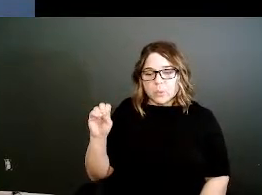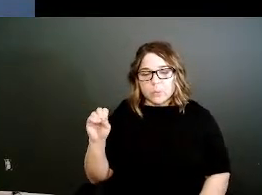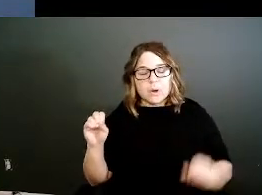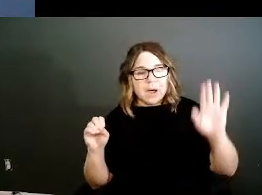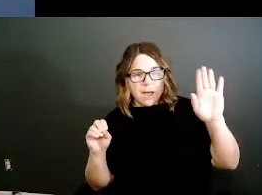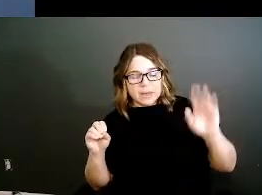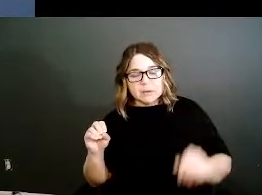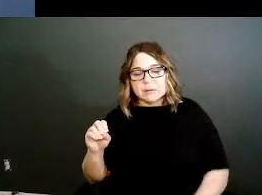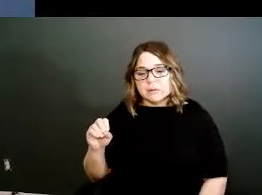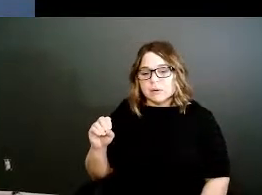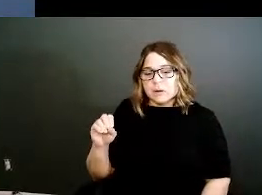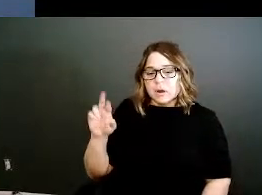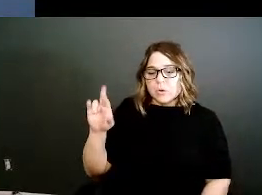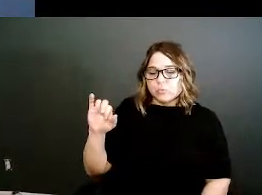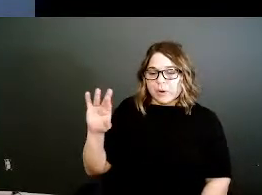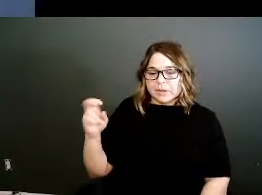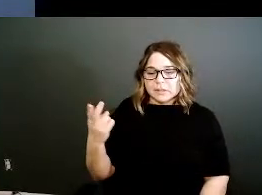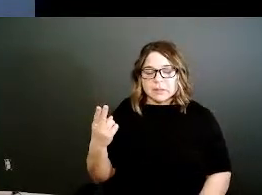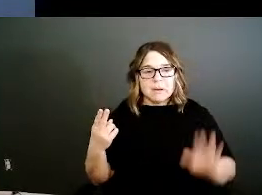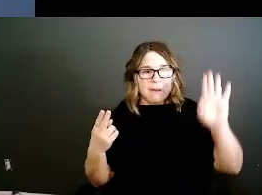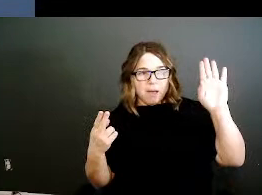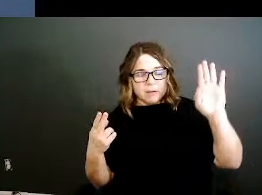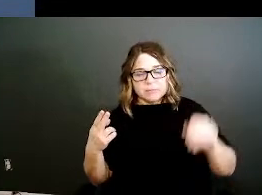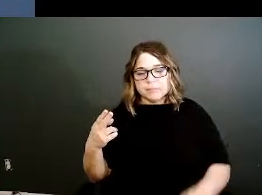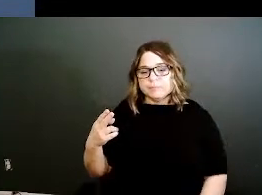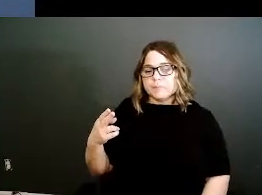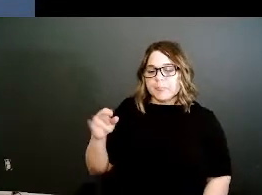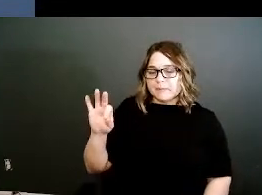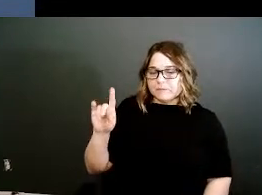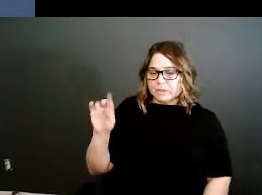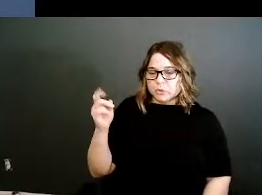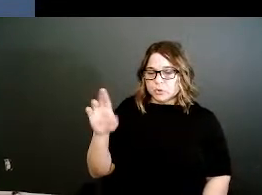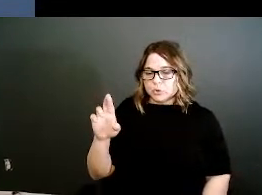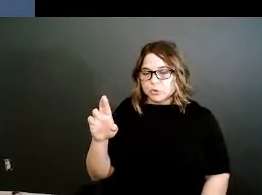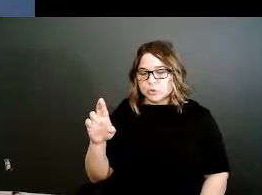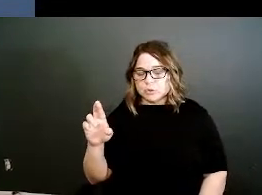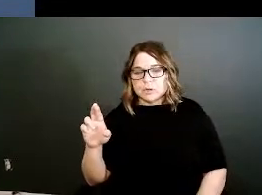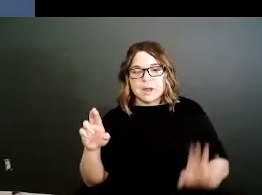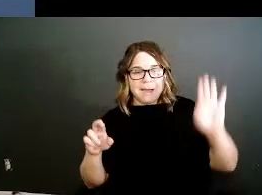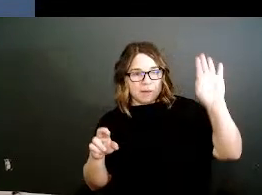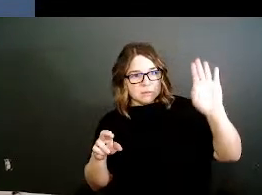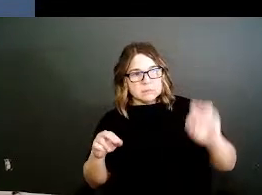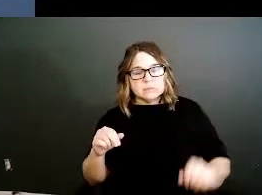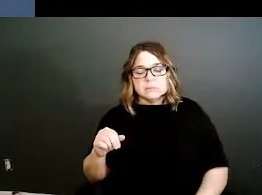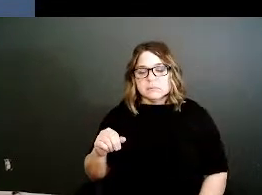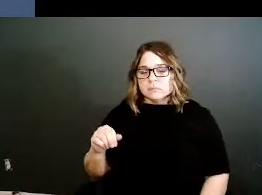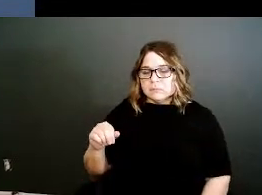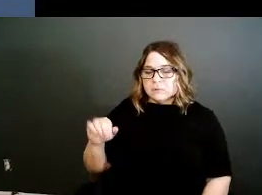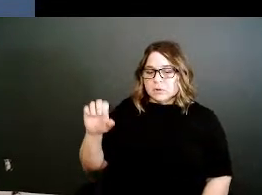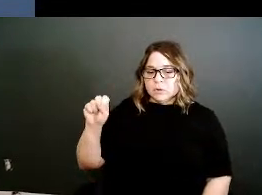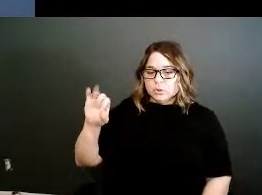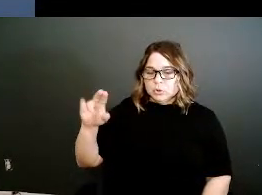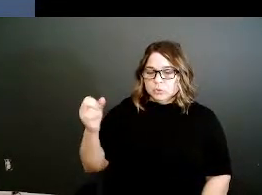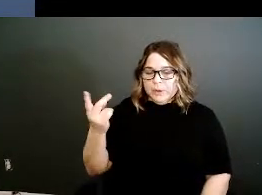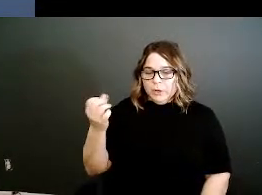≫ Clerk: COUNCIL MEMBER GOODMAN. ≫ COUNCIL MEMBER GOODMAN: AYE. ≫ Clerk: COUNCIL MEMBER JOHNSON. ≫ COUNCIL MEMBER JOHNSON: AYE. ≫ Clerk: VICE PRESIDENTEN KINS. ≫ COUNCIL VICE PRESIDENT